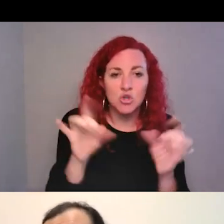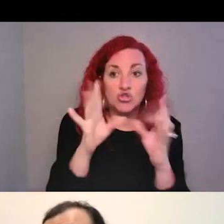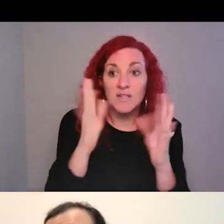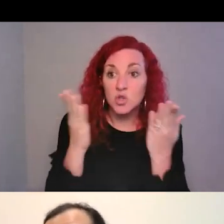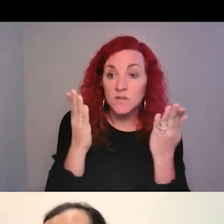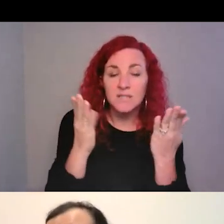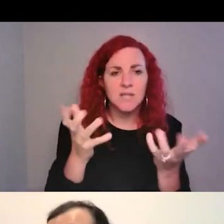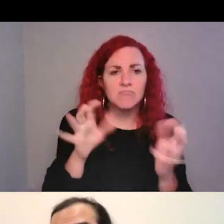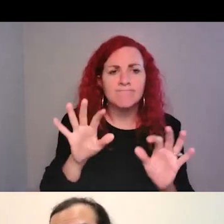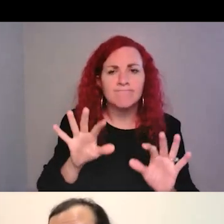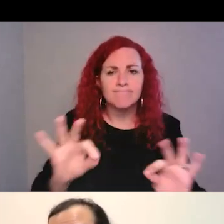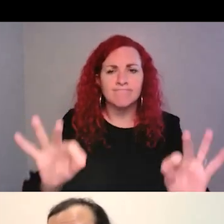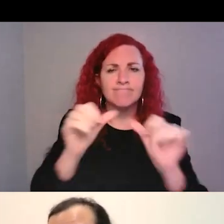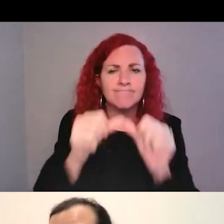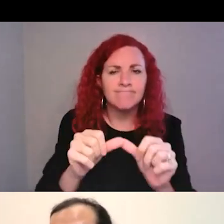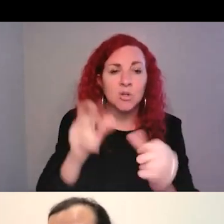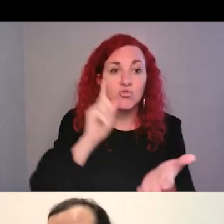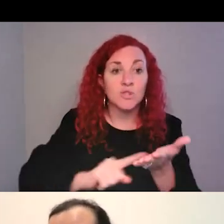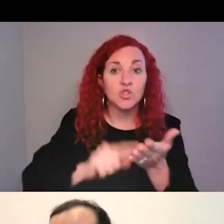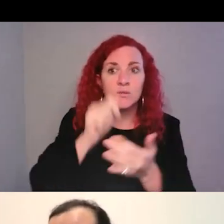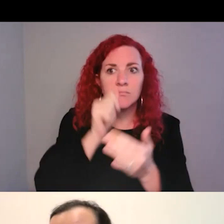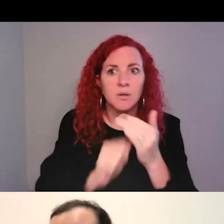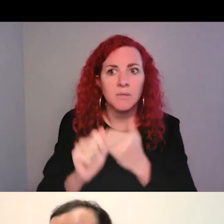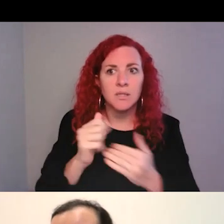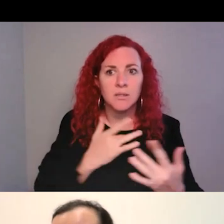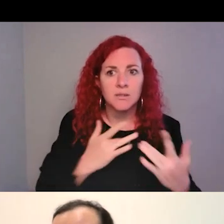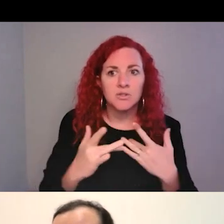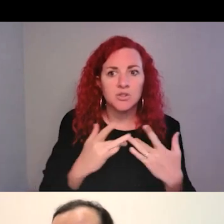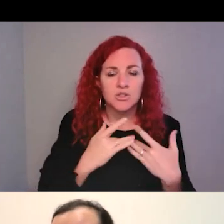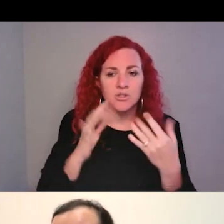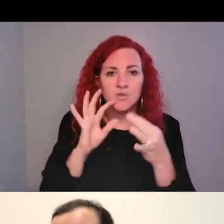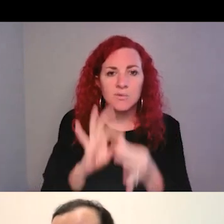IS VERY HUMBLING AND CONCERNING REGARDING THE YOUTH MENTAL HEALTH